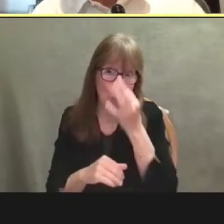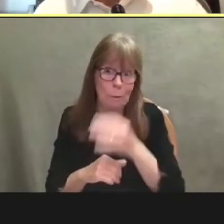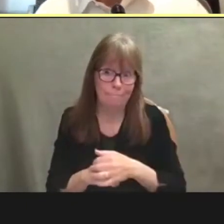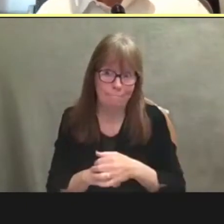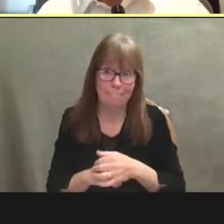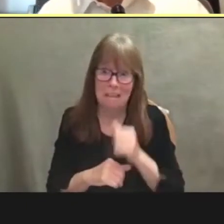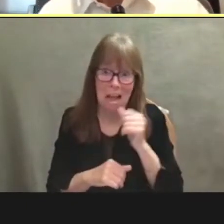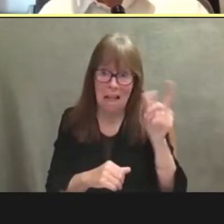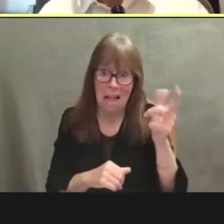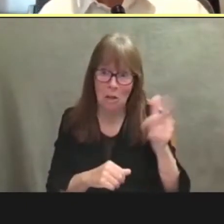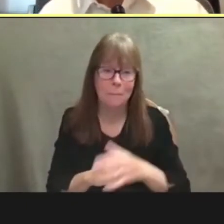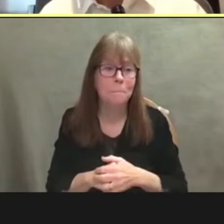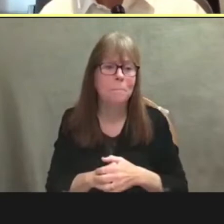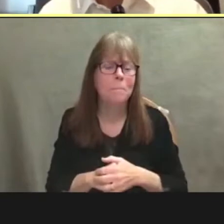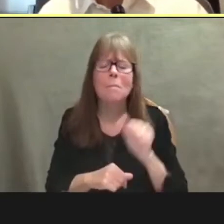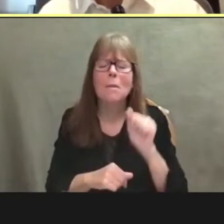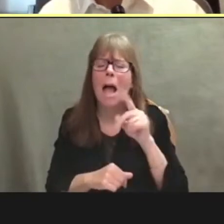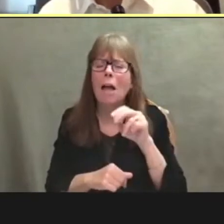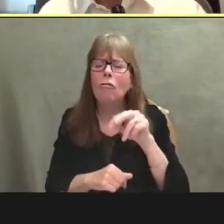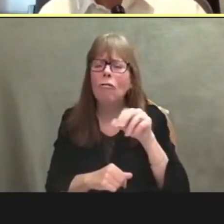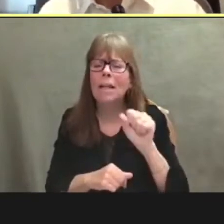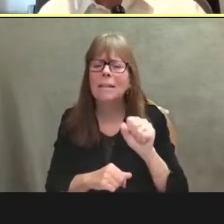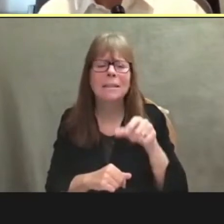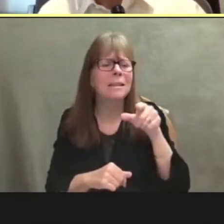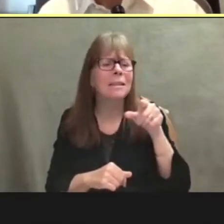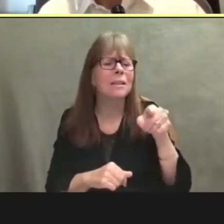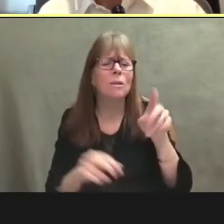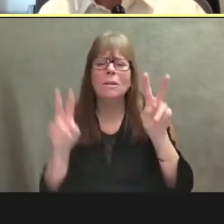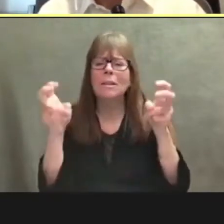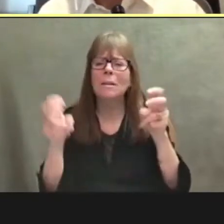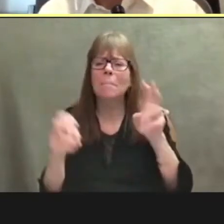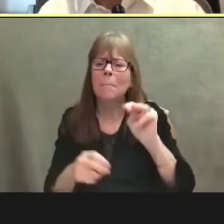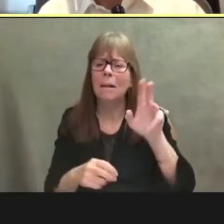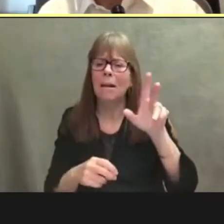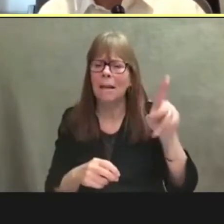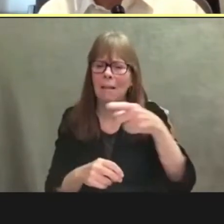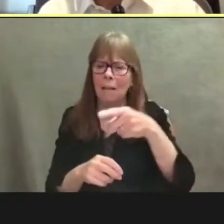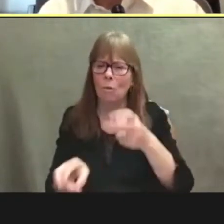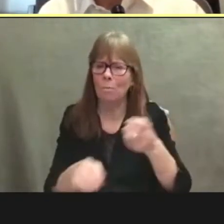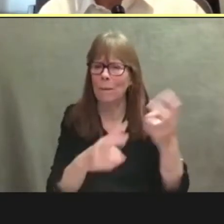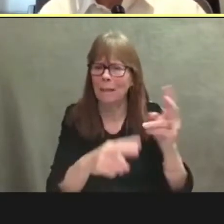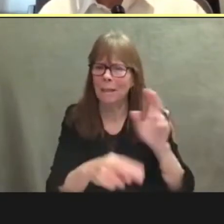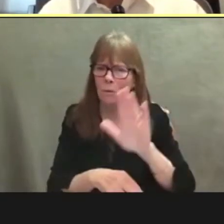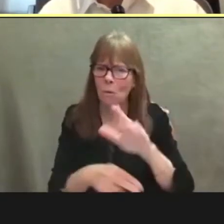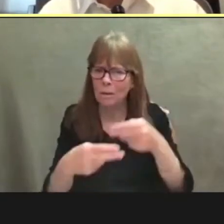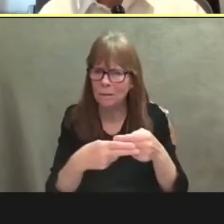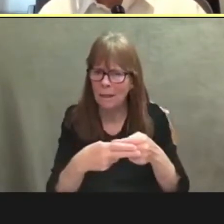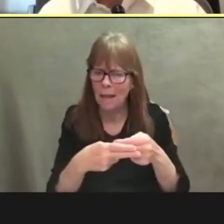Andres I really like this quote from Martin Luther King that you put up, and I was going